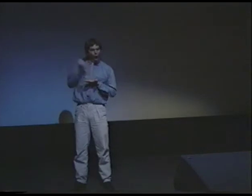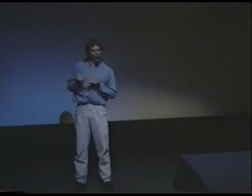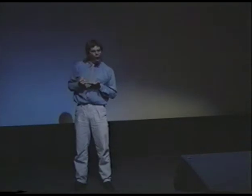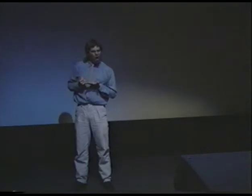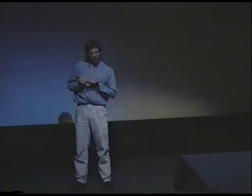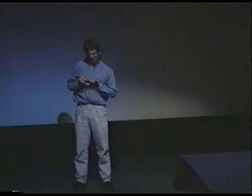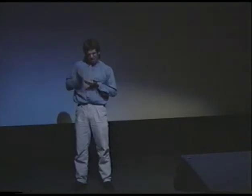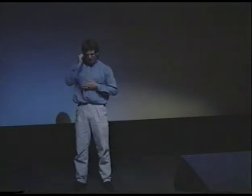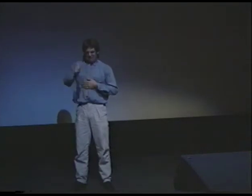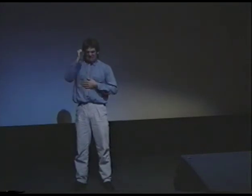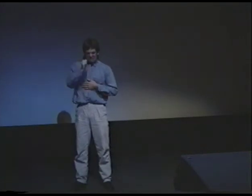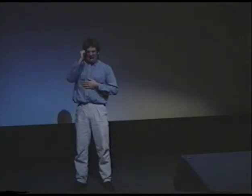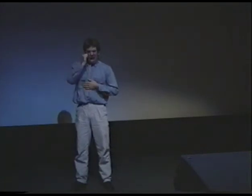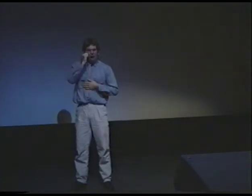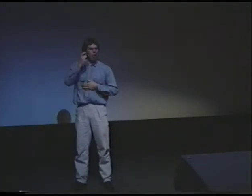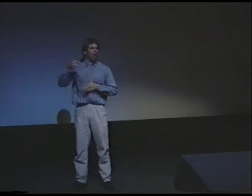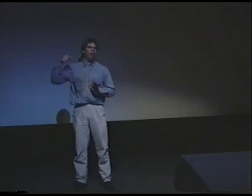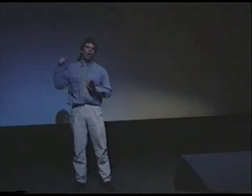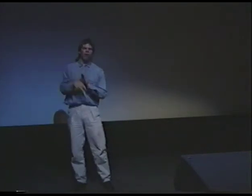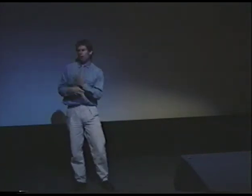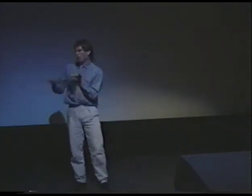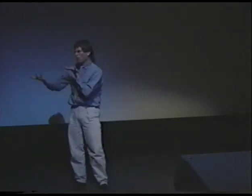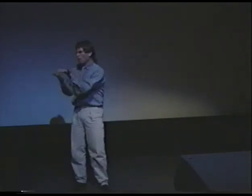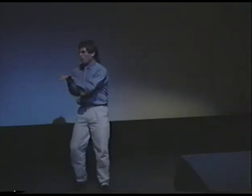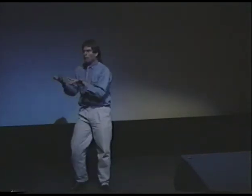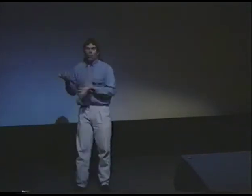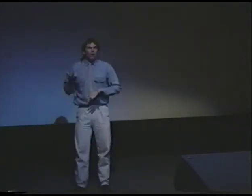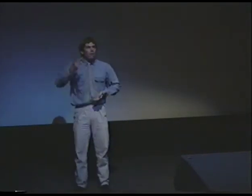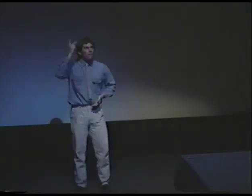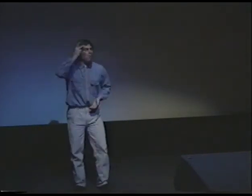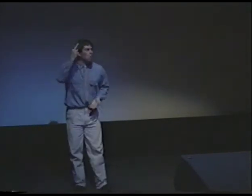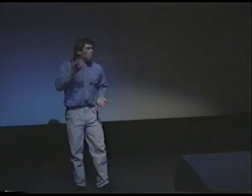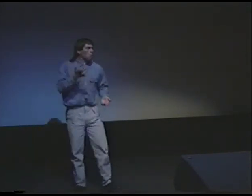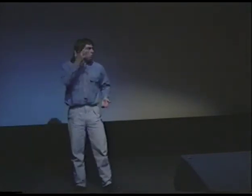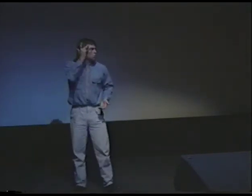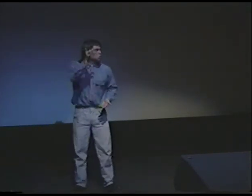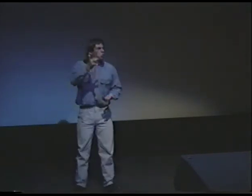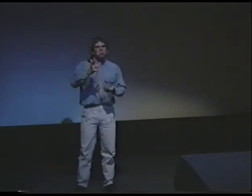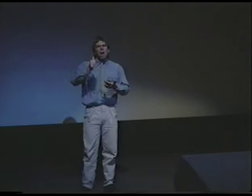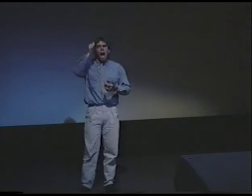because that school really focused on art every day very deeply--